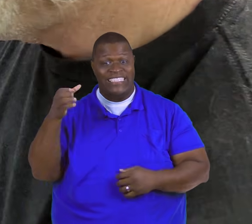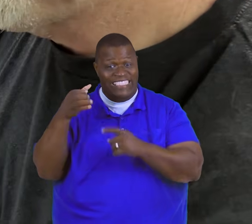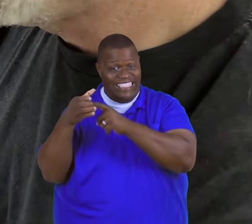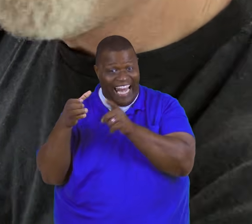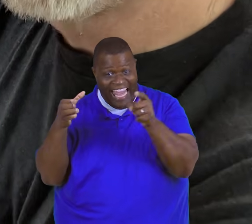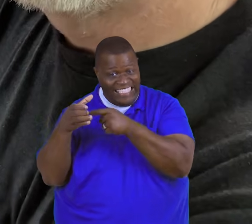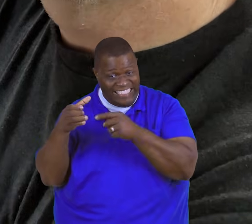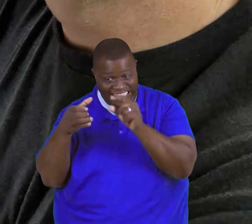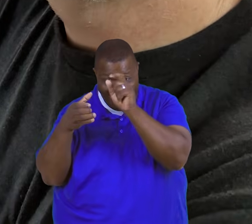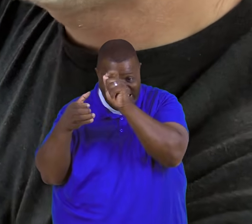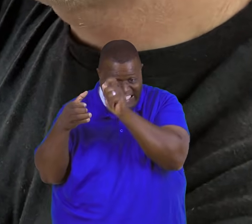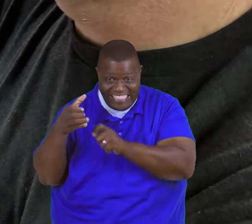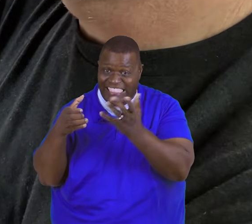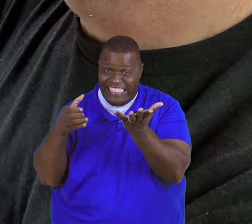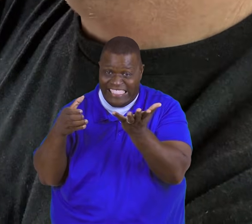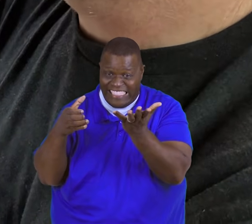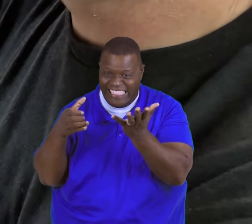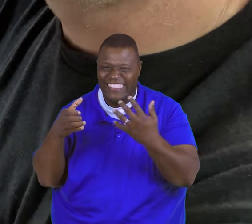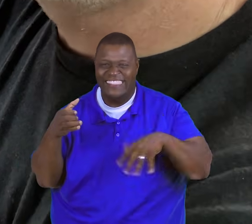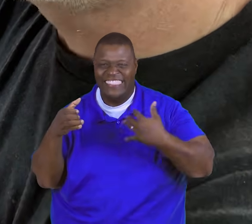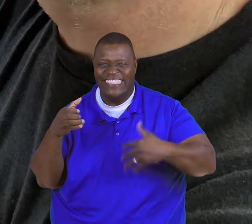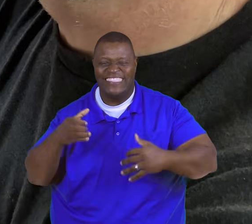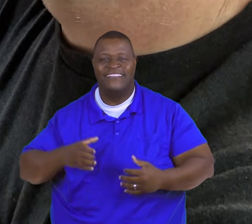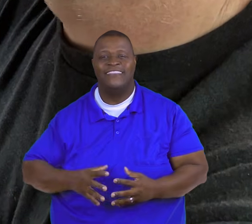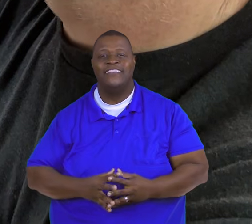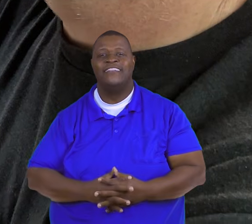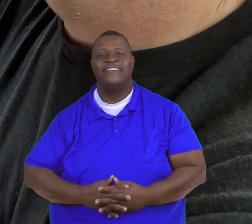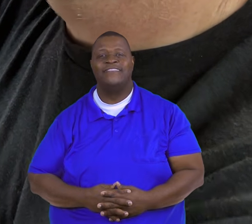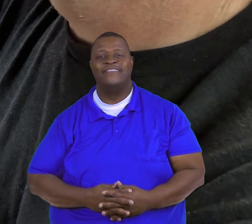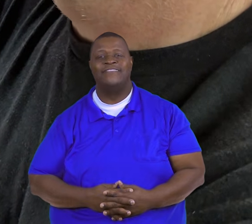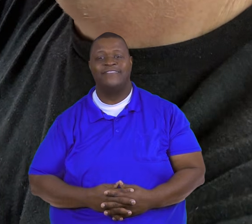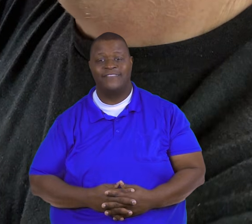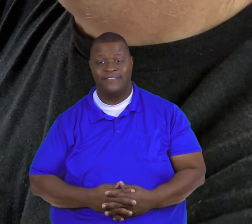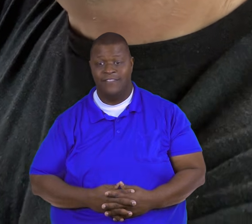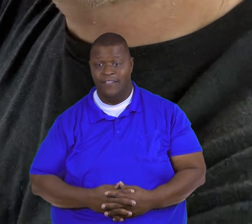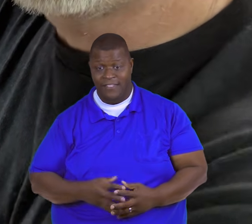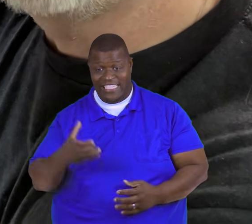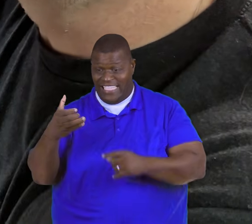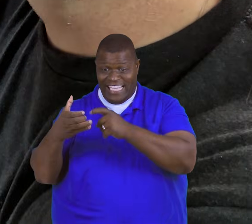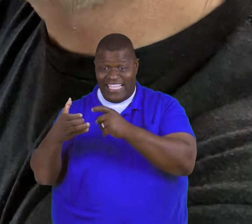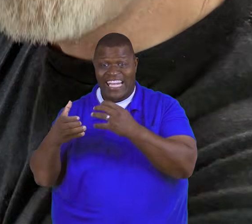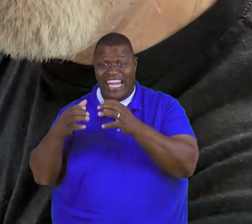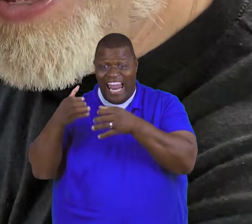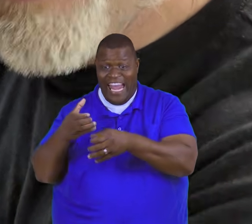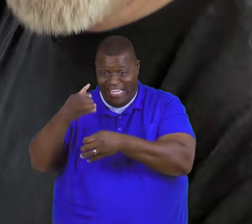A slot in a bottle.